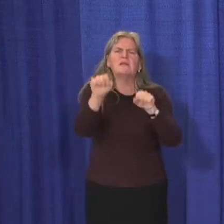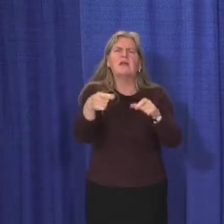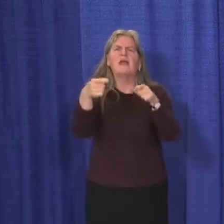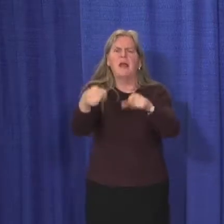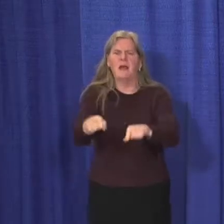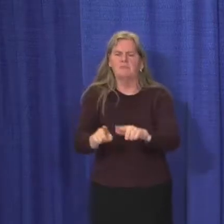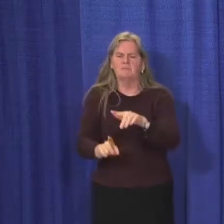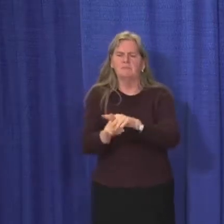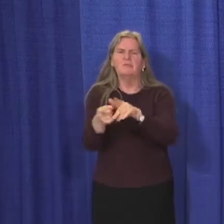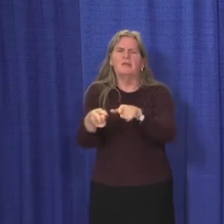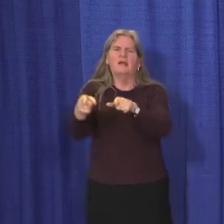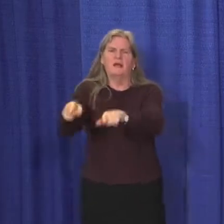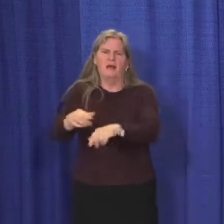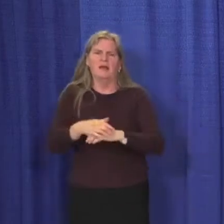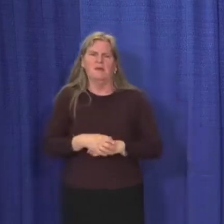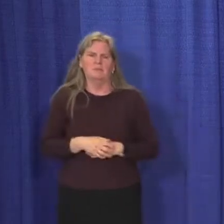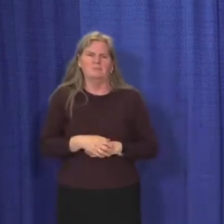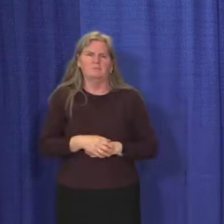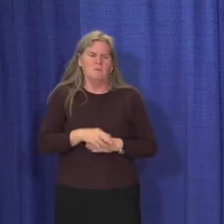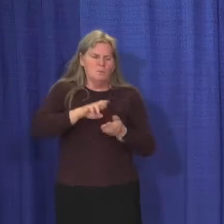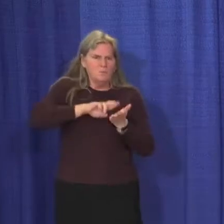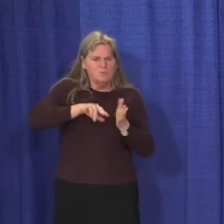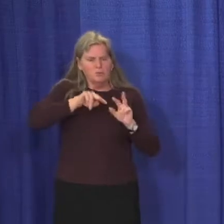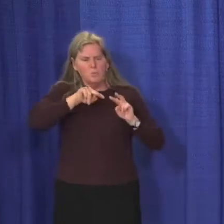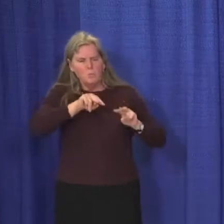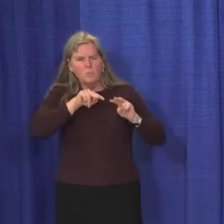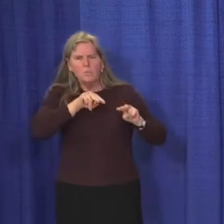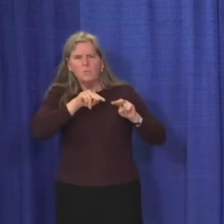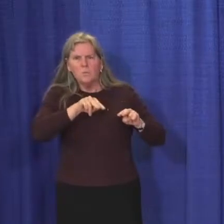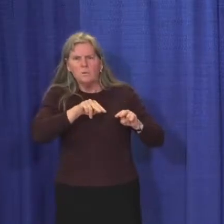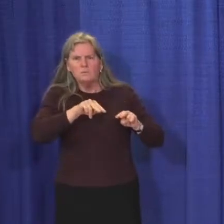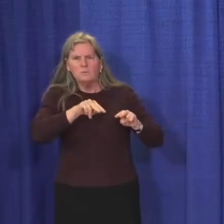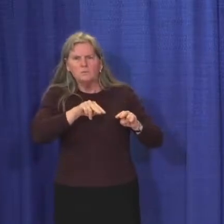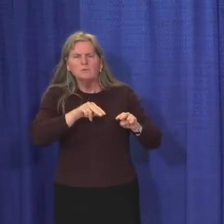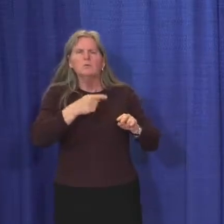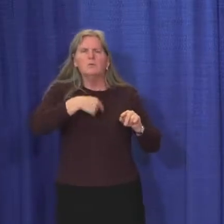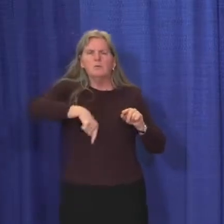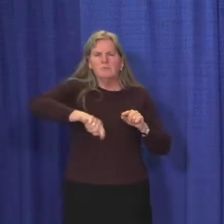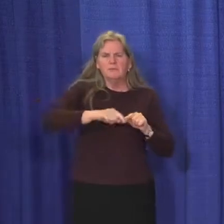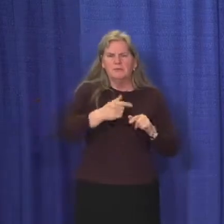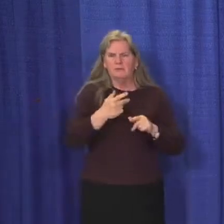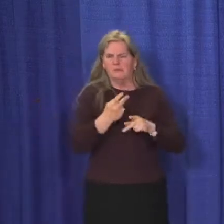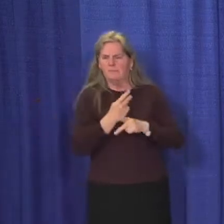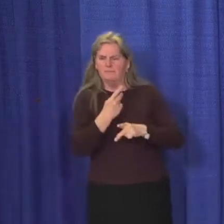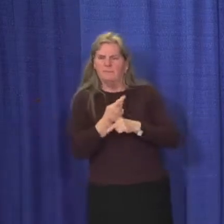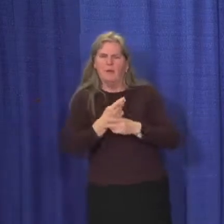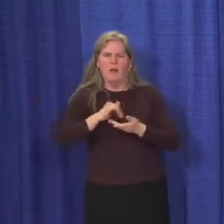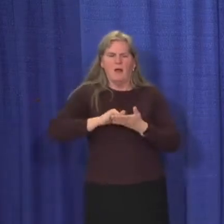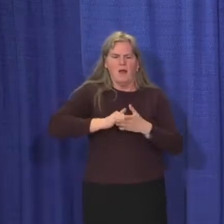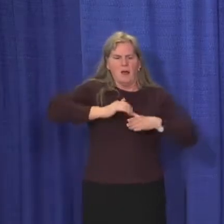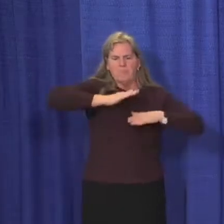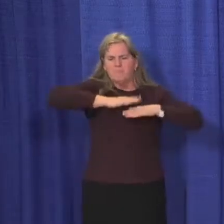based on recent and rapidly evolving evidence. We are working to offer guidance